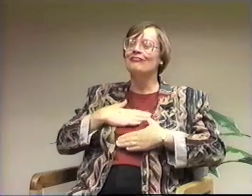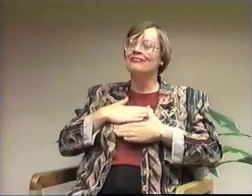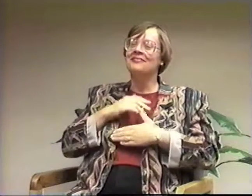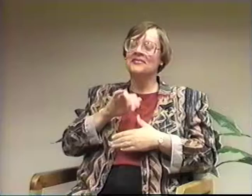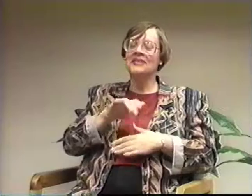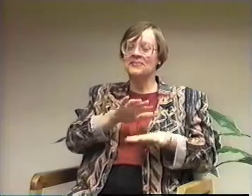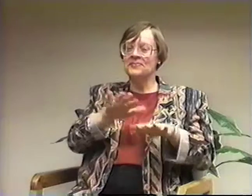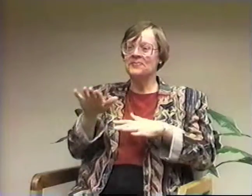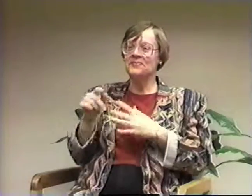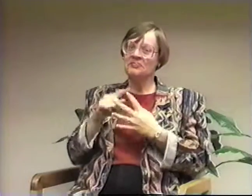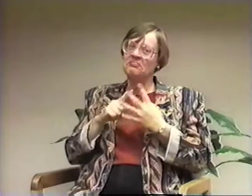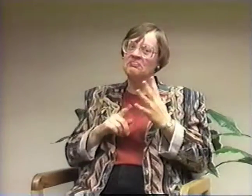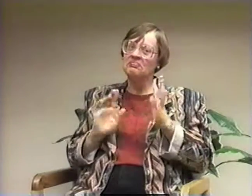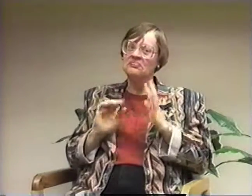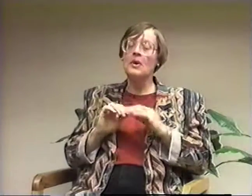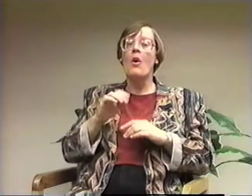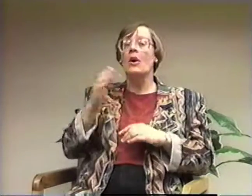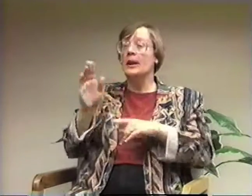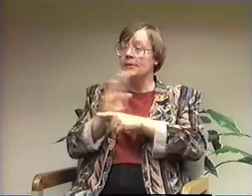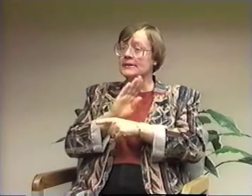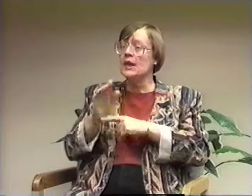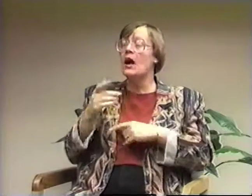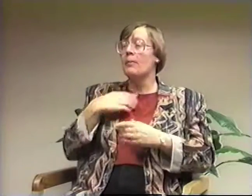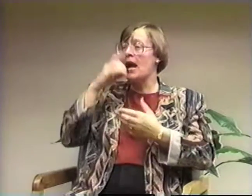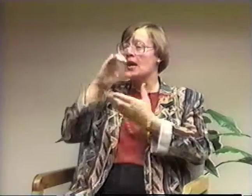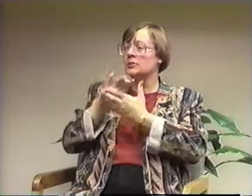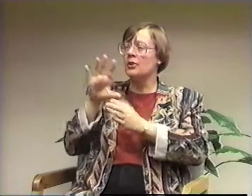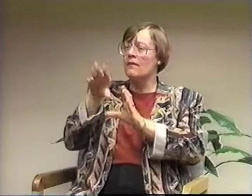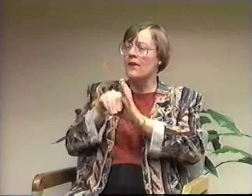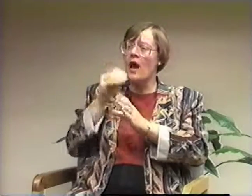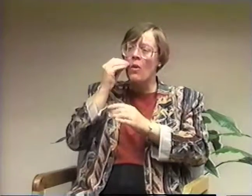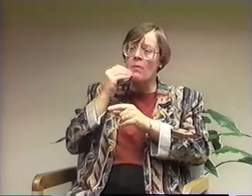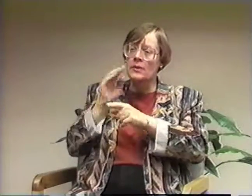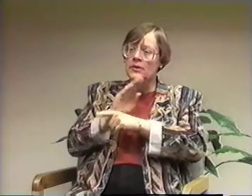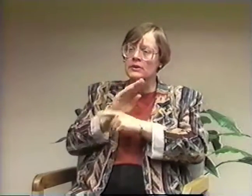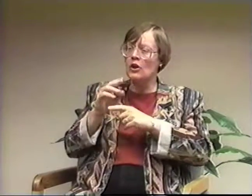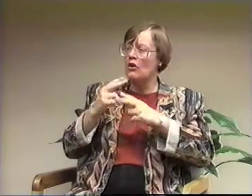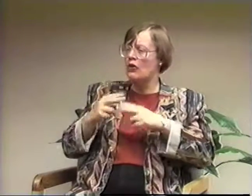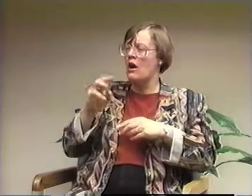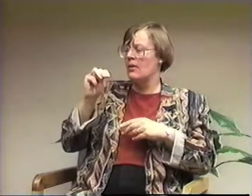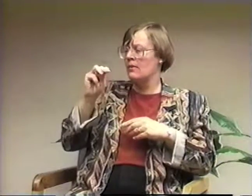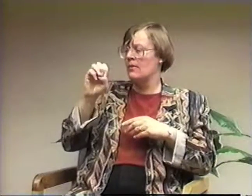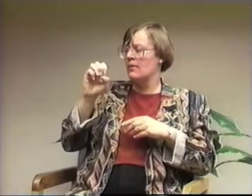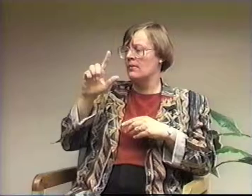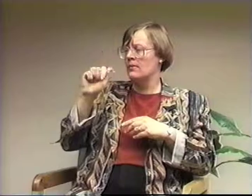It can be beautiful, so I enjoy my walks.